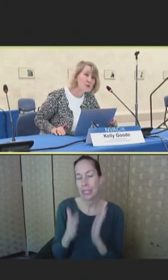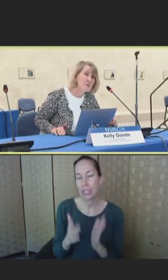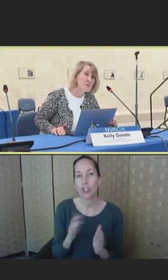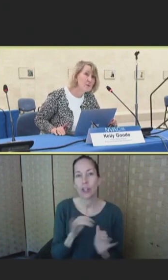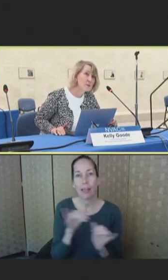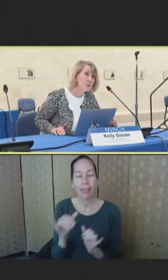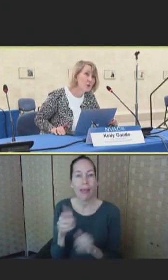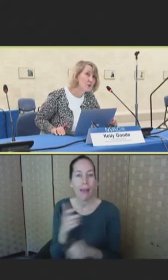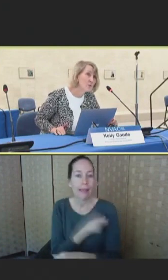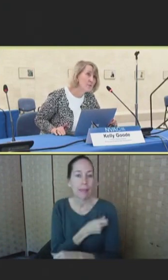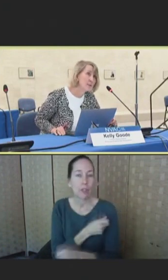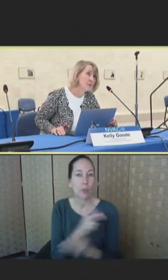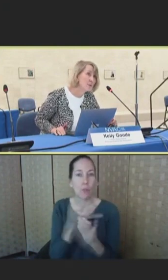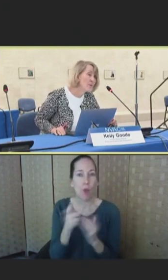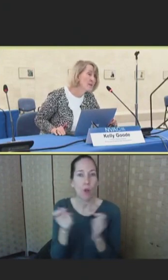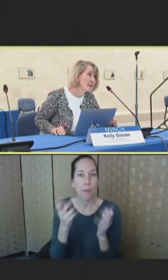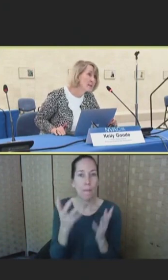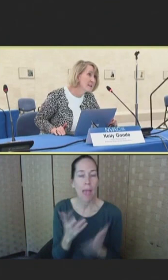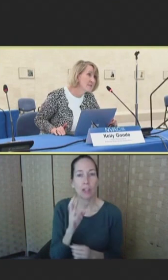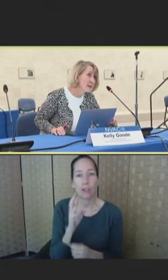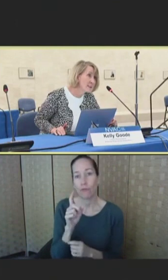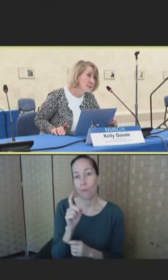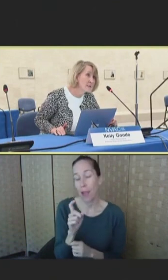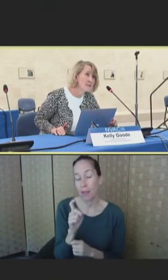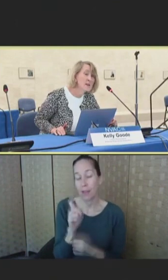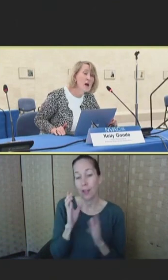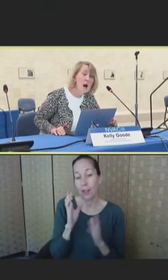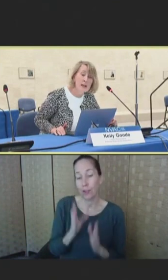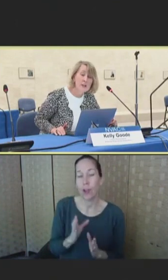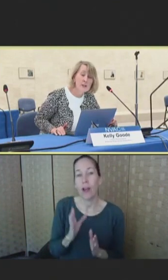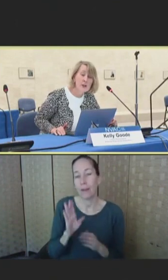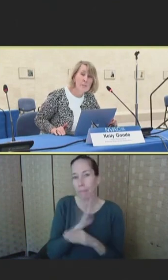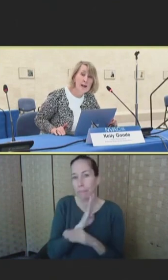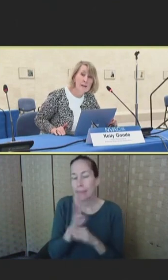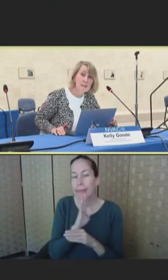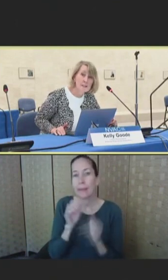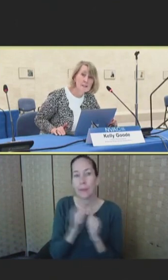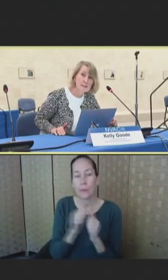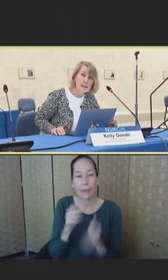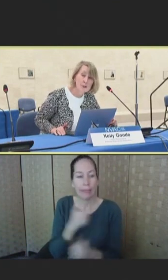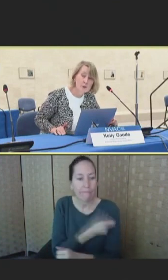the pharmacists are also busy with COVID-19 vaccines, catching up adolescents and children